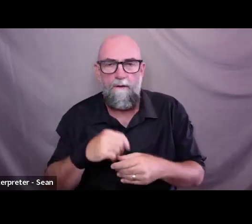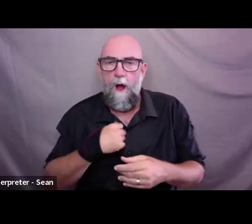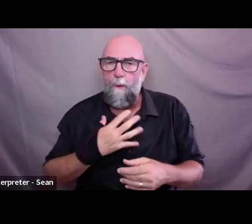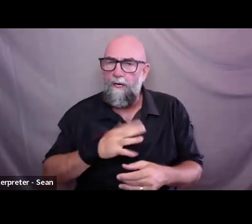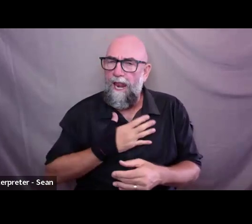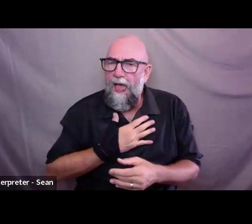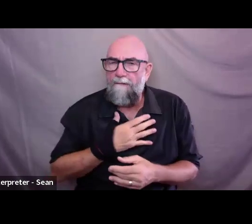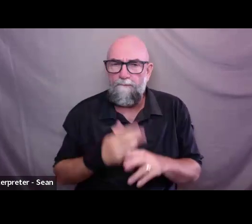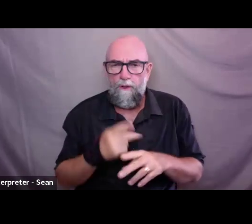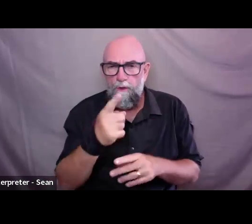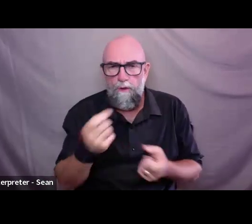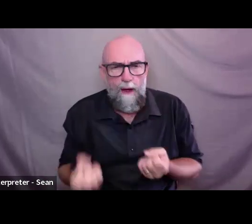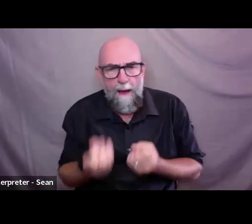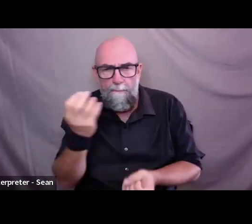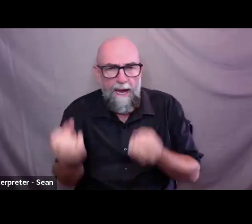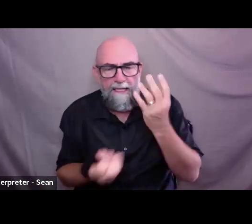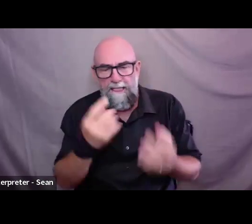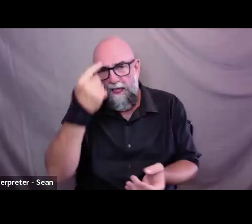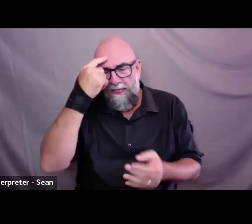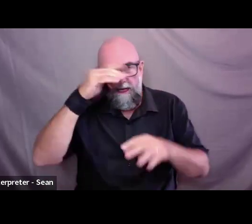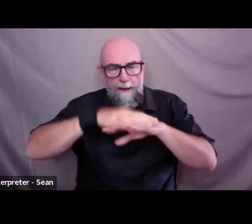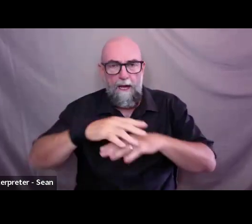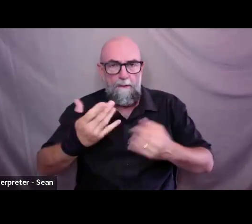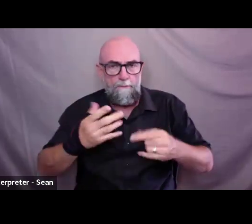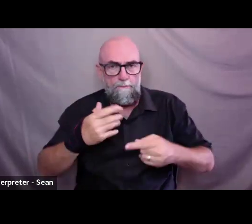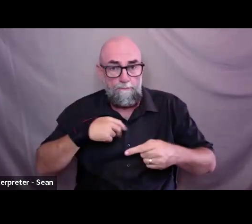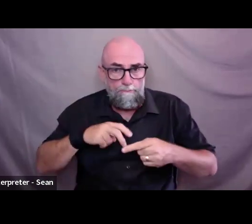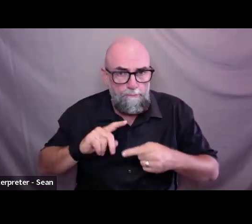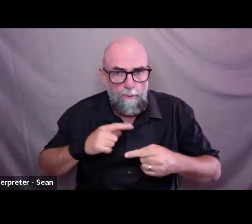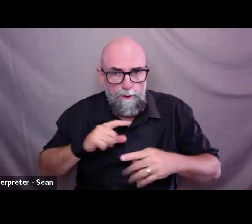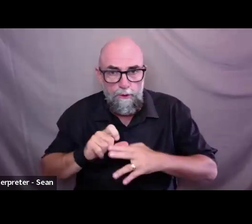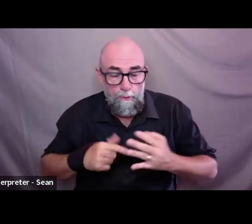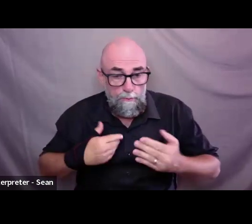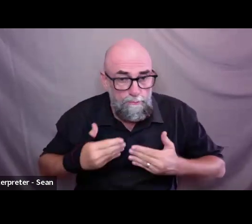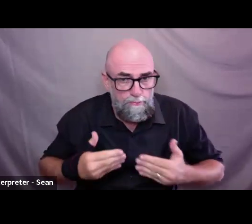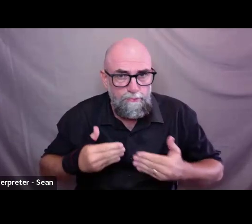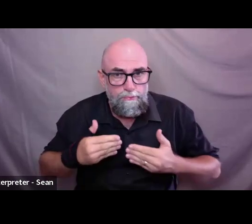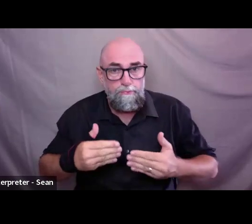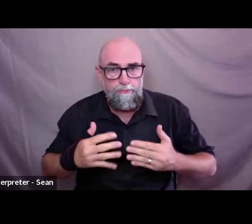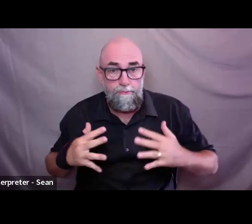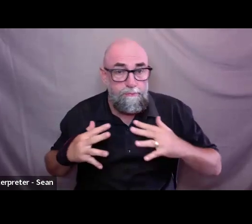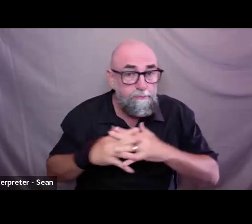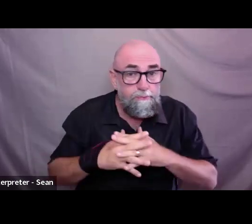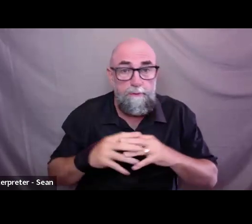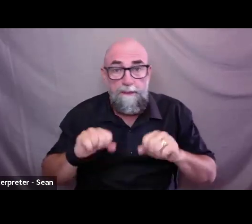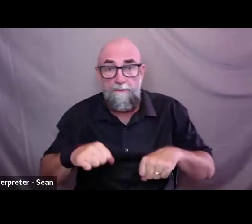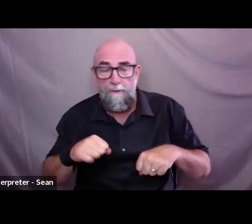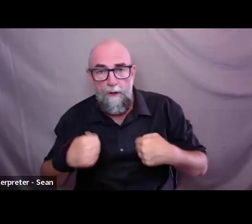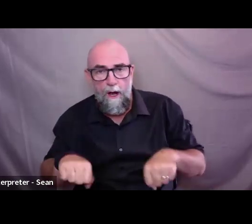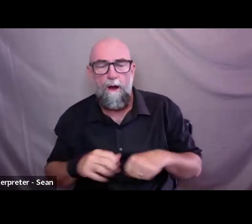going back to this idea that when Lena introduced me, talking about respectful disagreement, and that is that over the years I